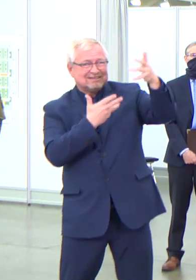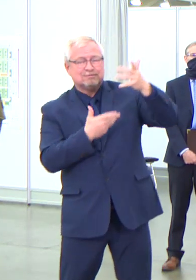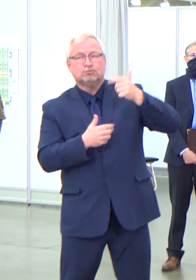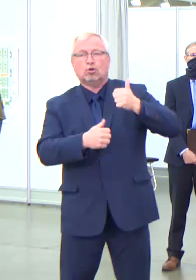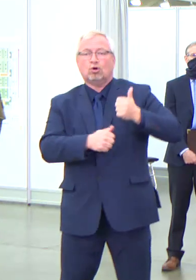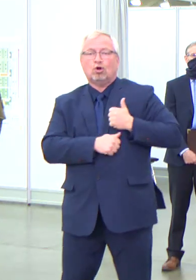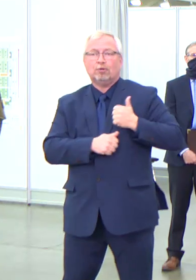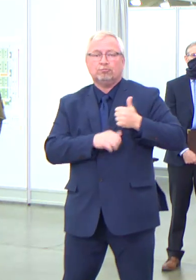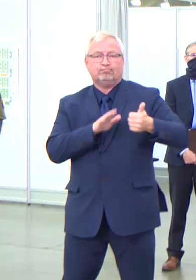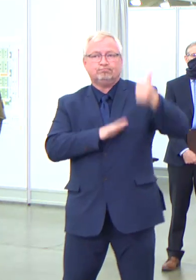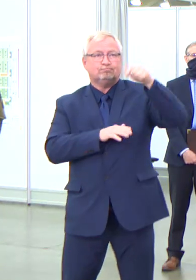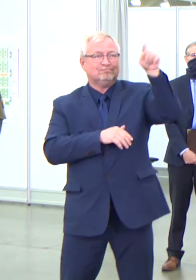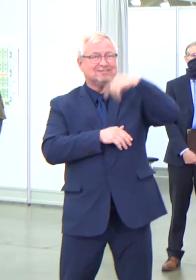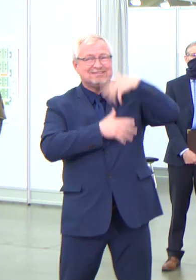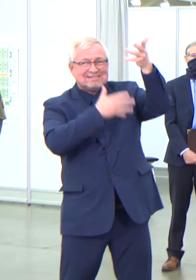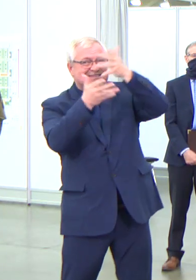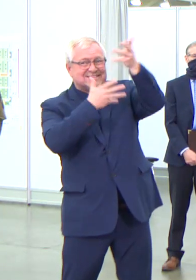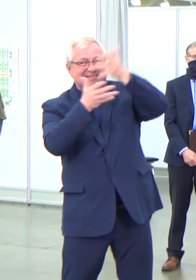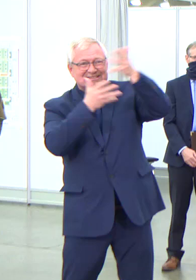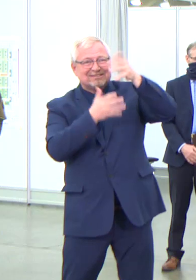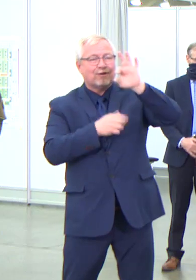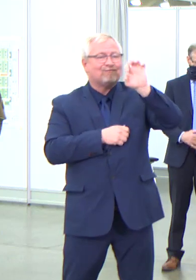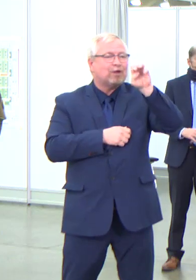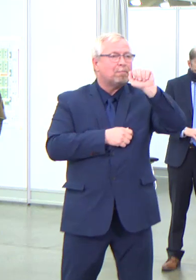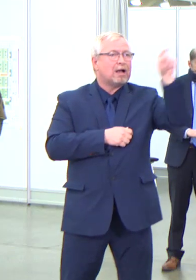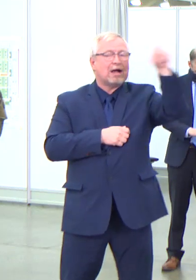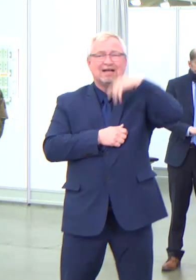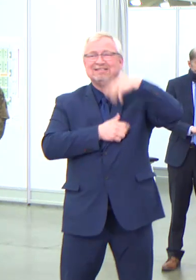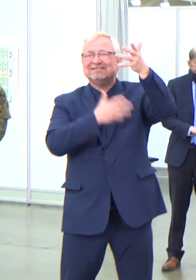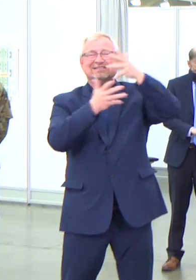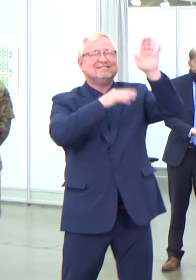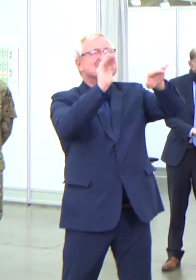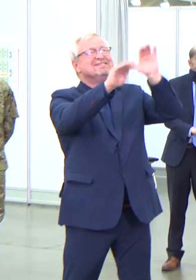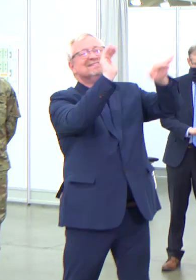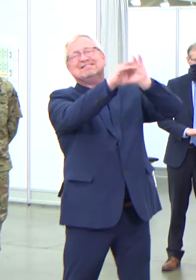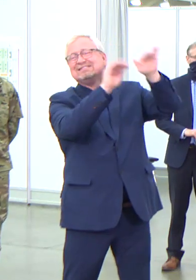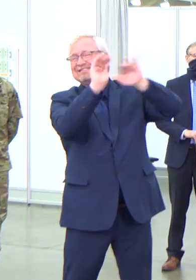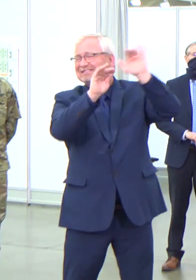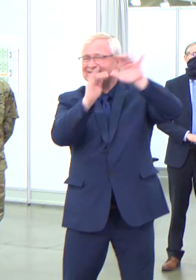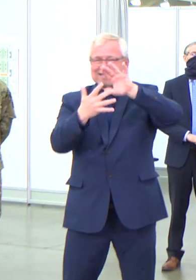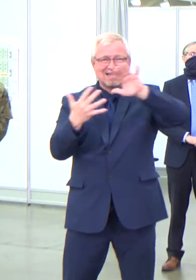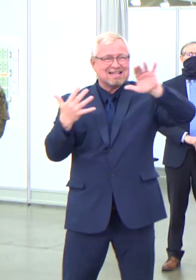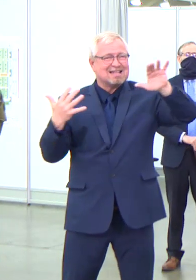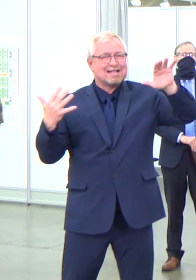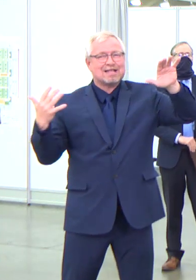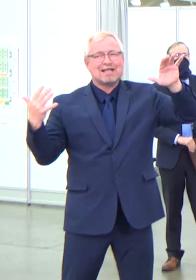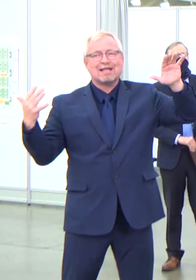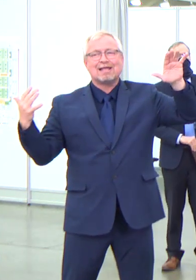Burkes , as well as the NIH director, FEMA administrators, and many other top administration officials